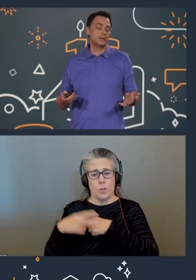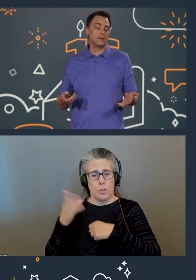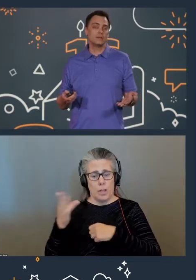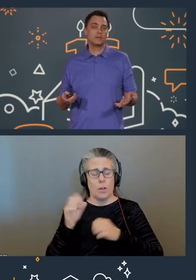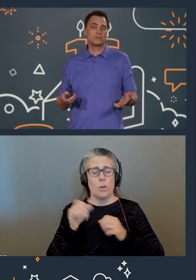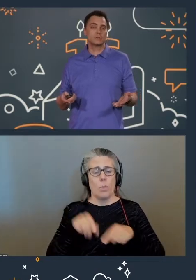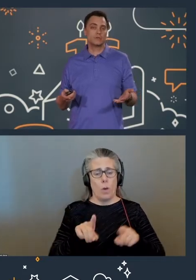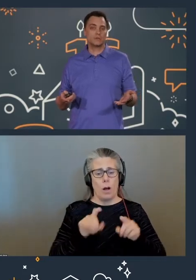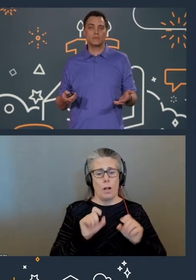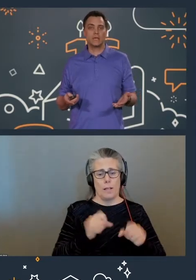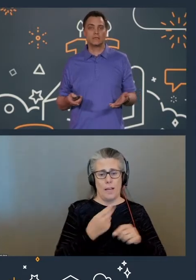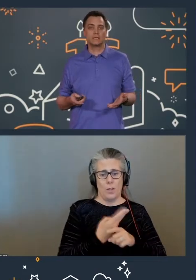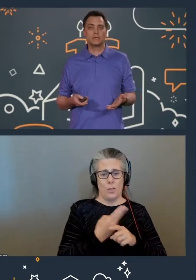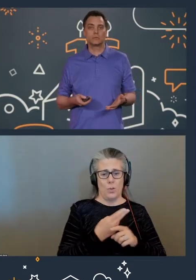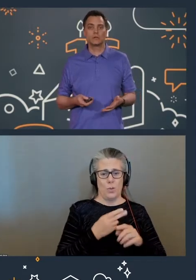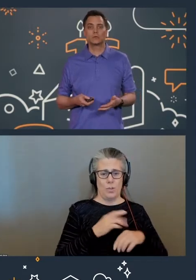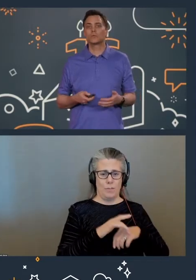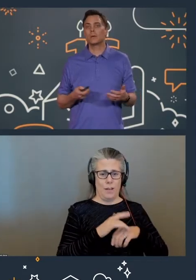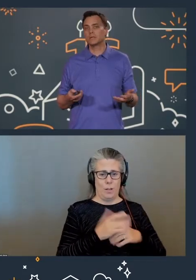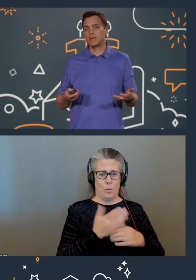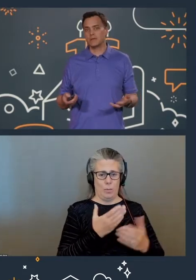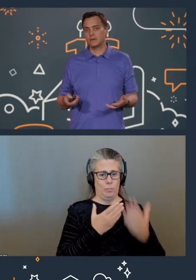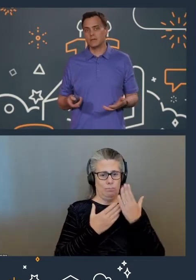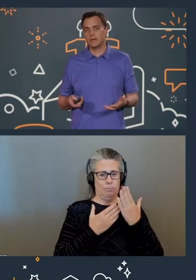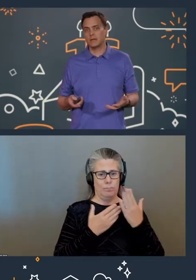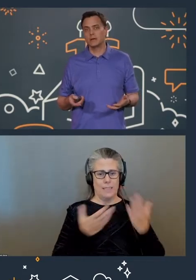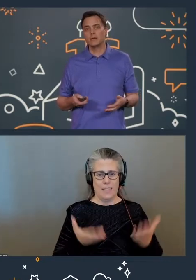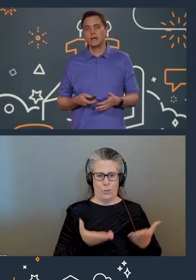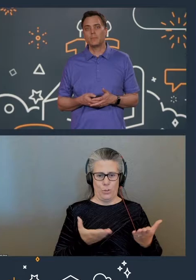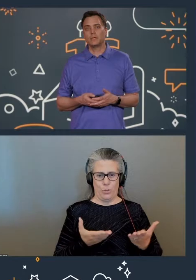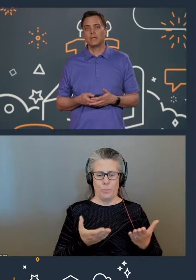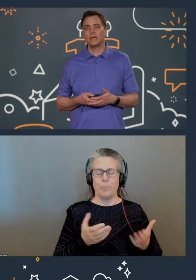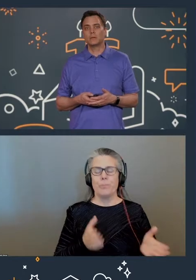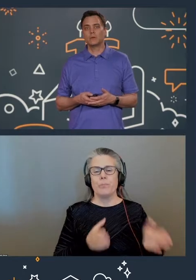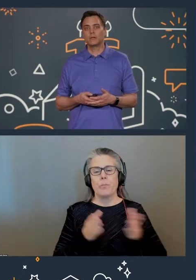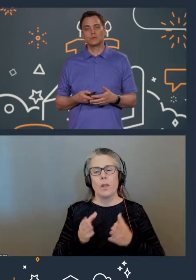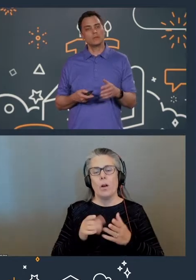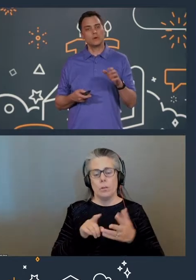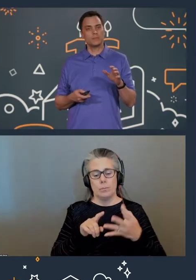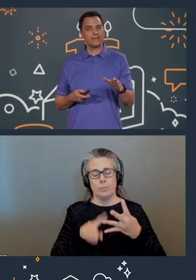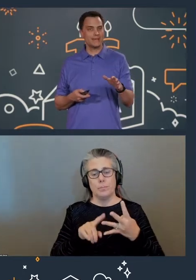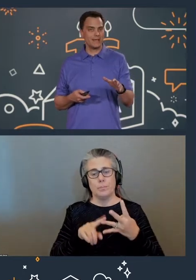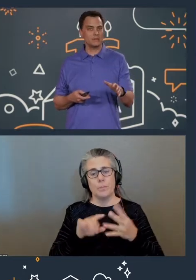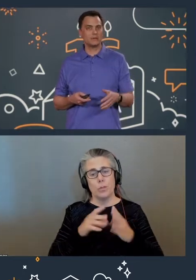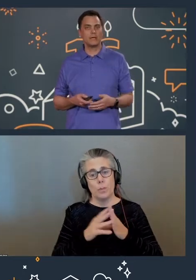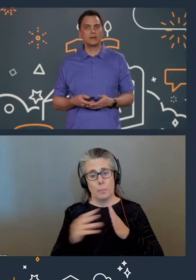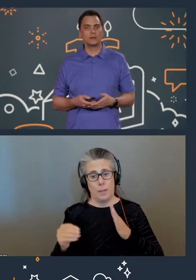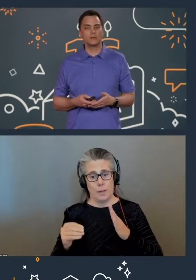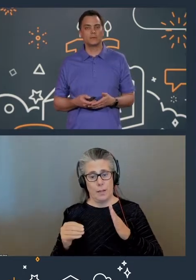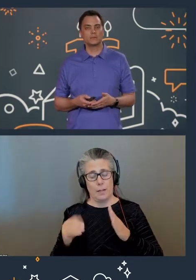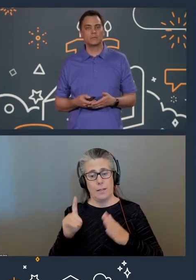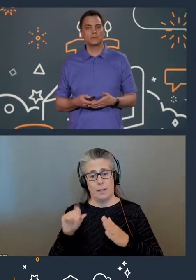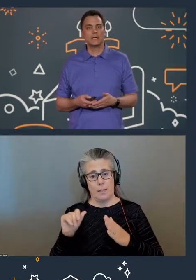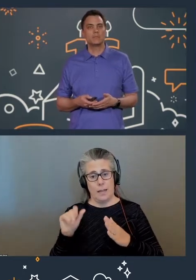A lot of customers are using DataSync as well to replicate their data up into AWS. So, they wanna maintain their data on-premises,